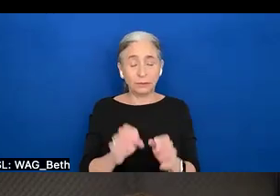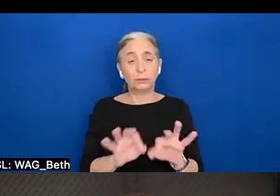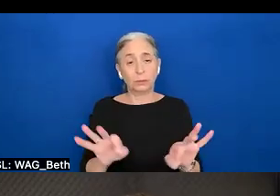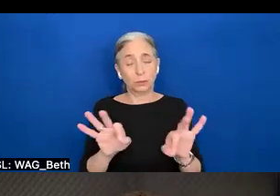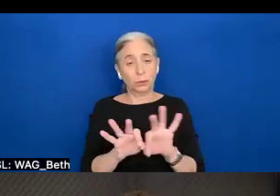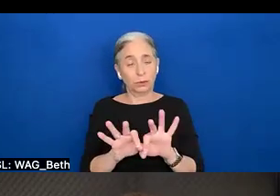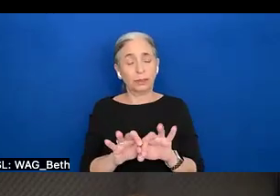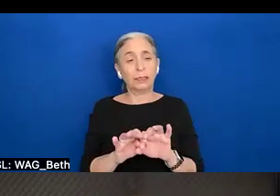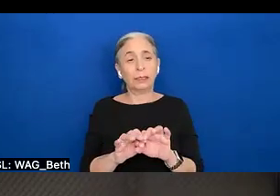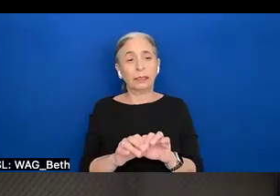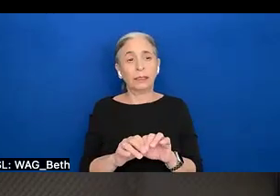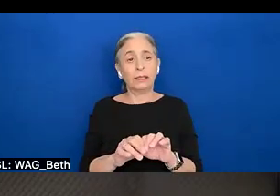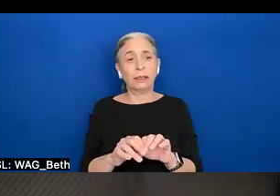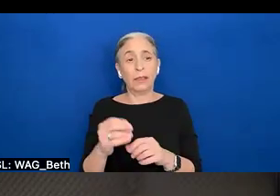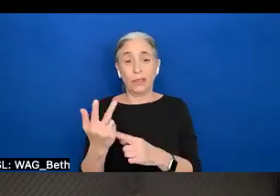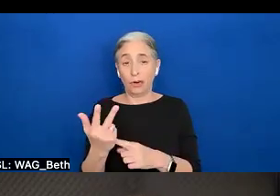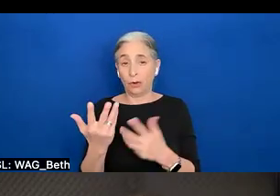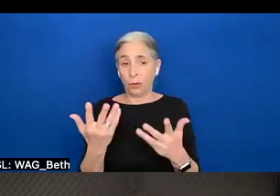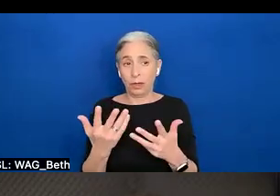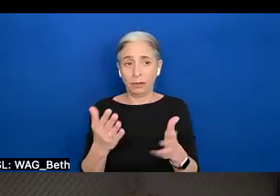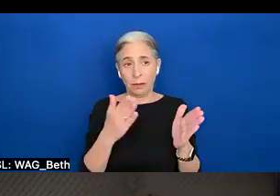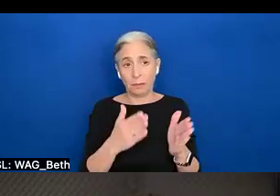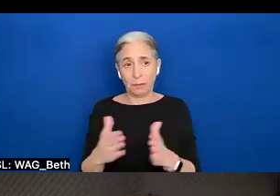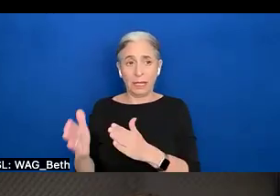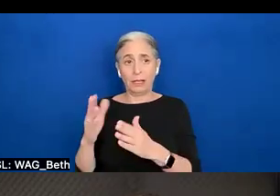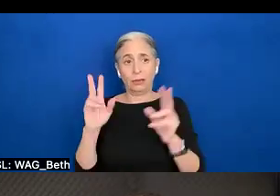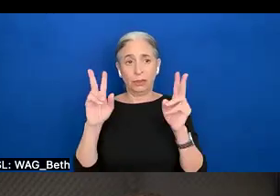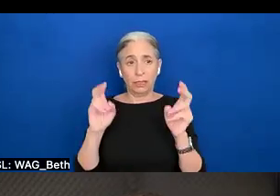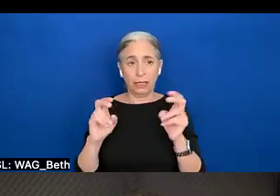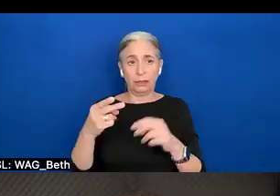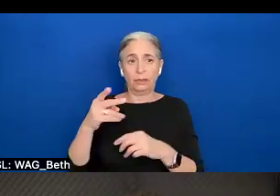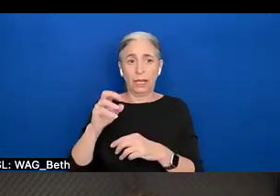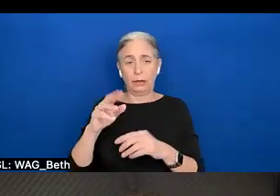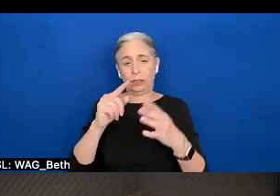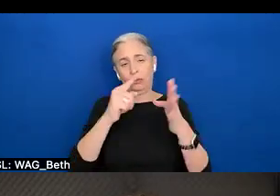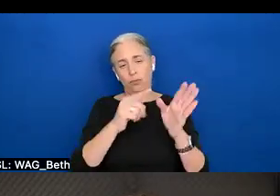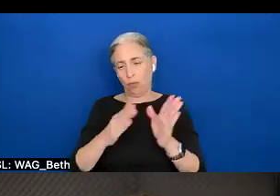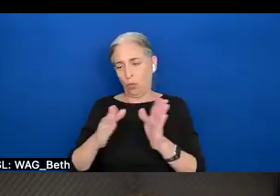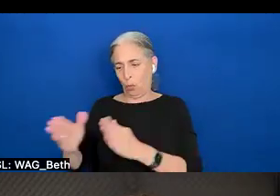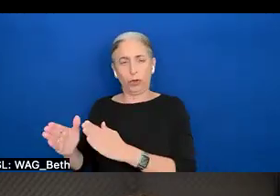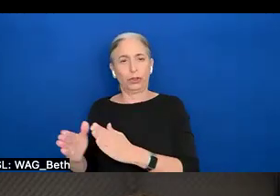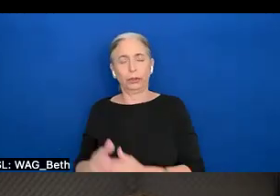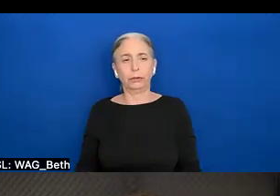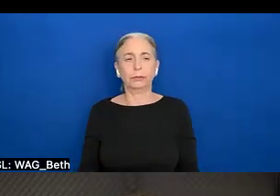And the third tip is plan your titles hierarchy.